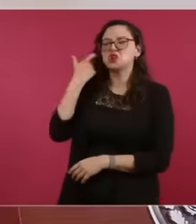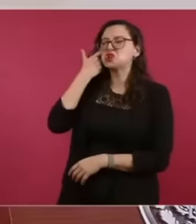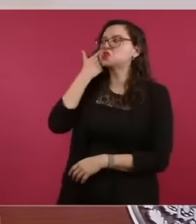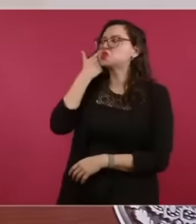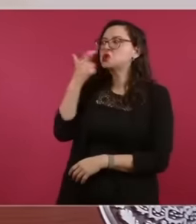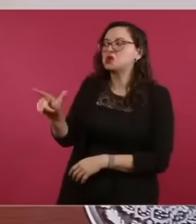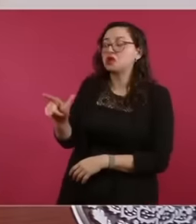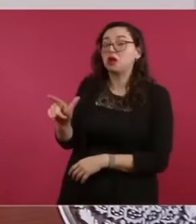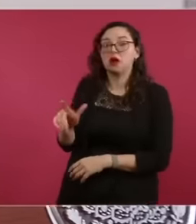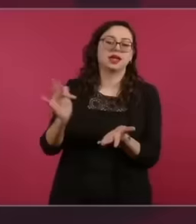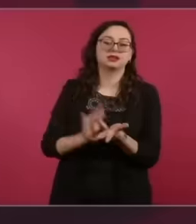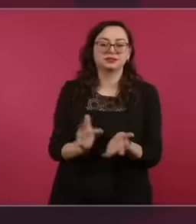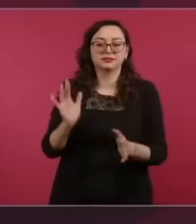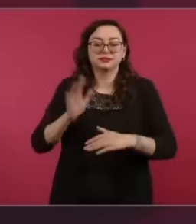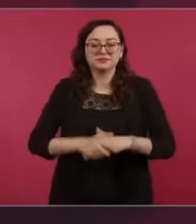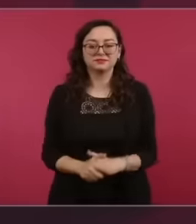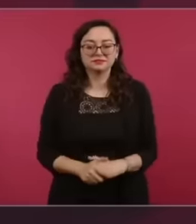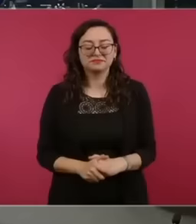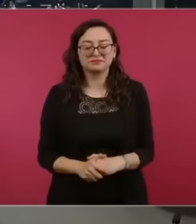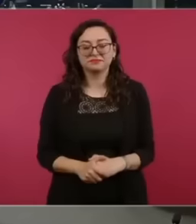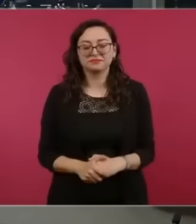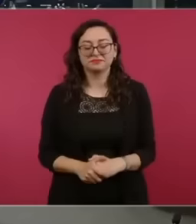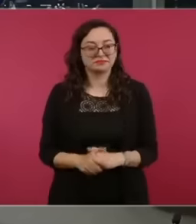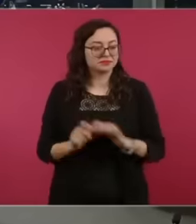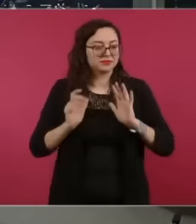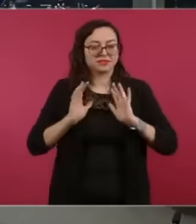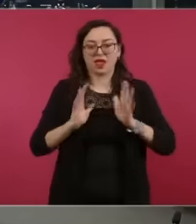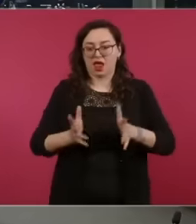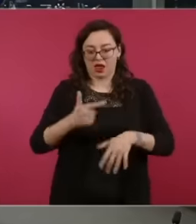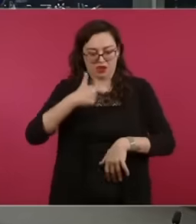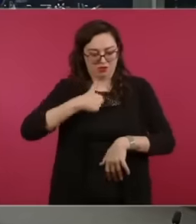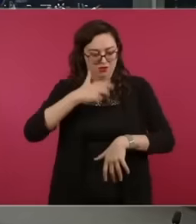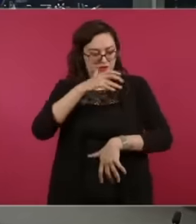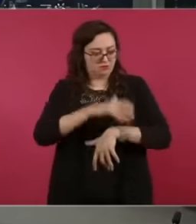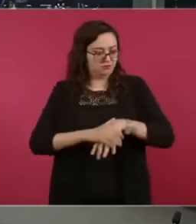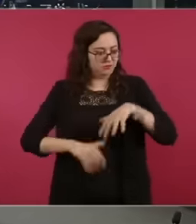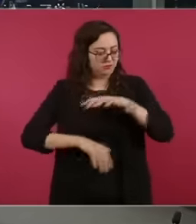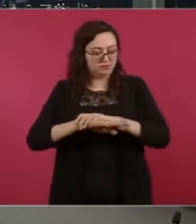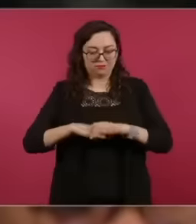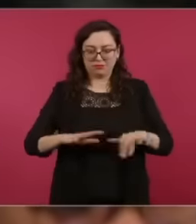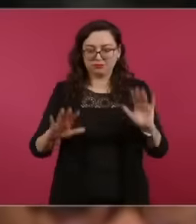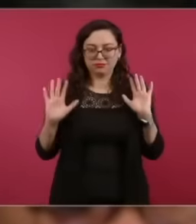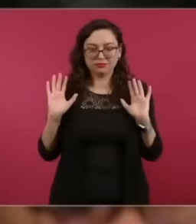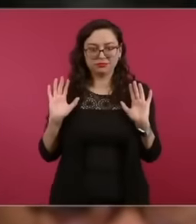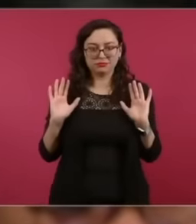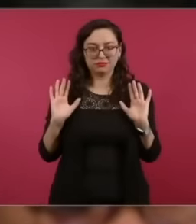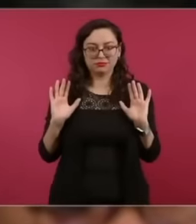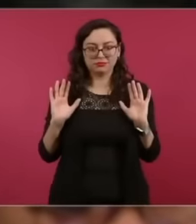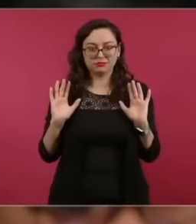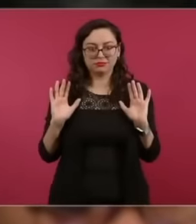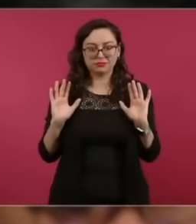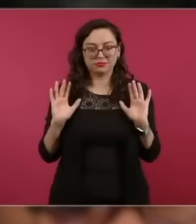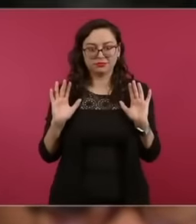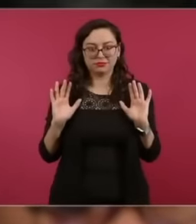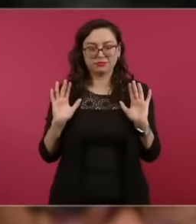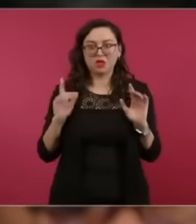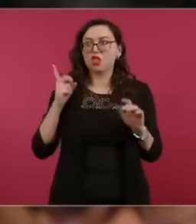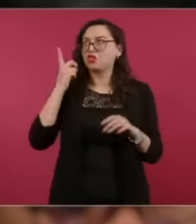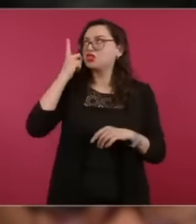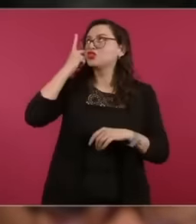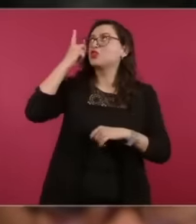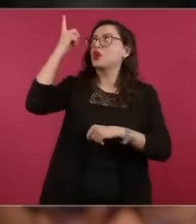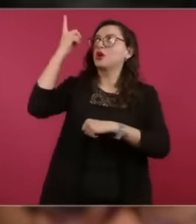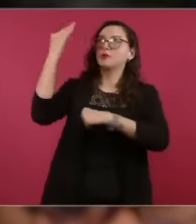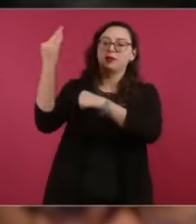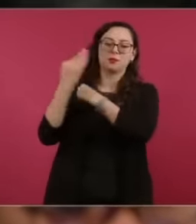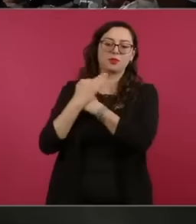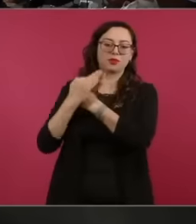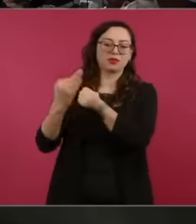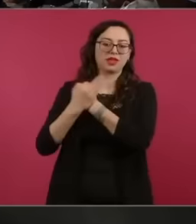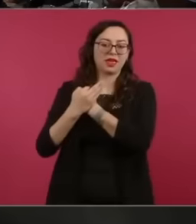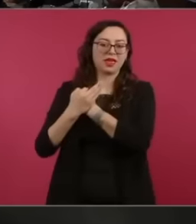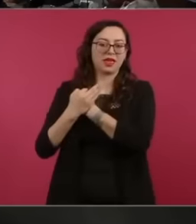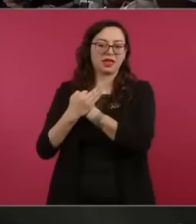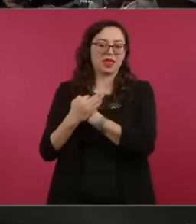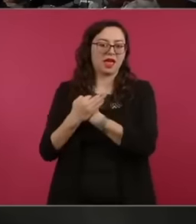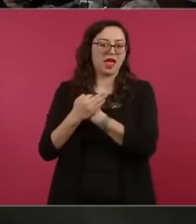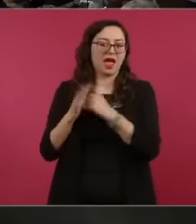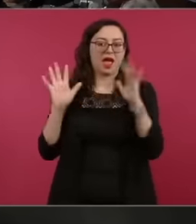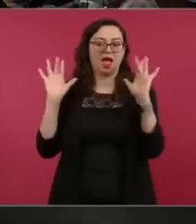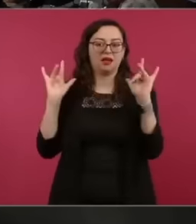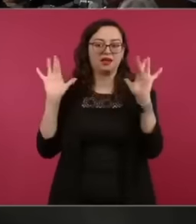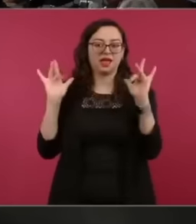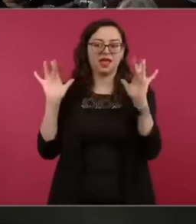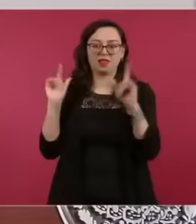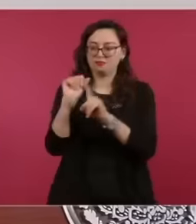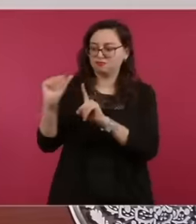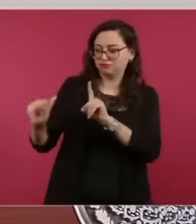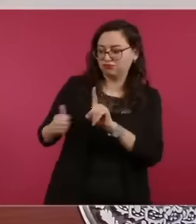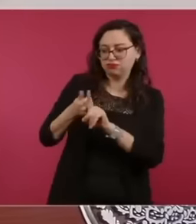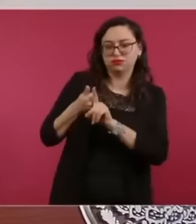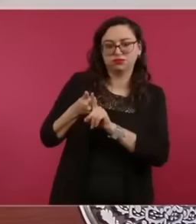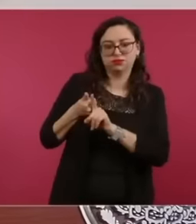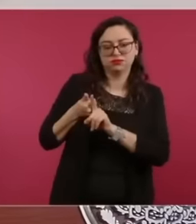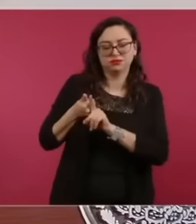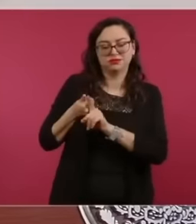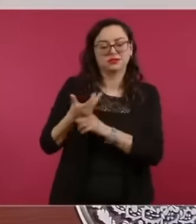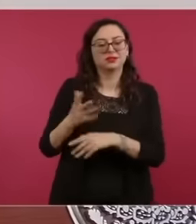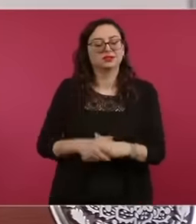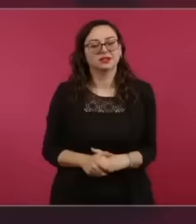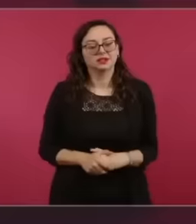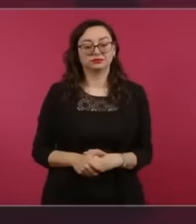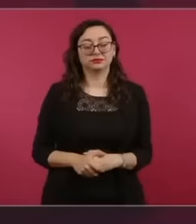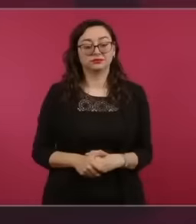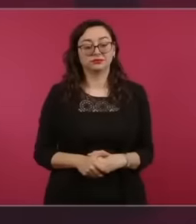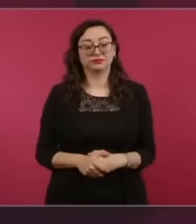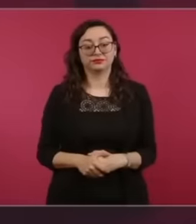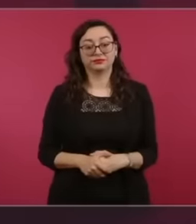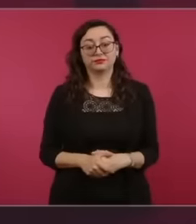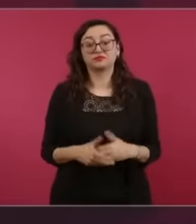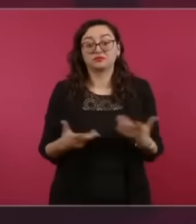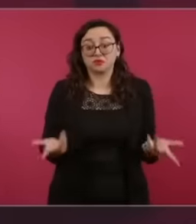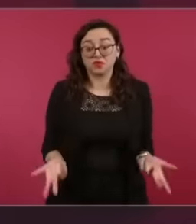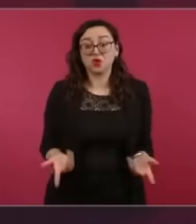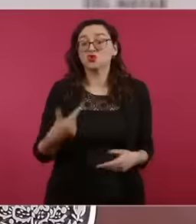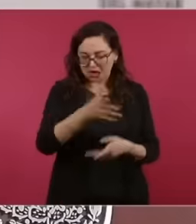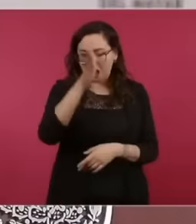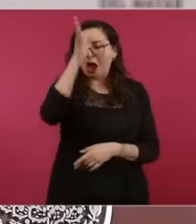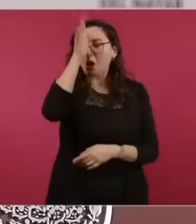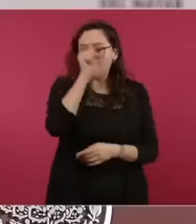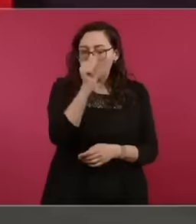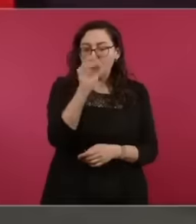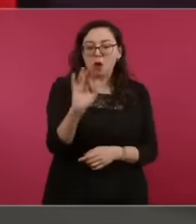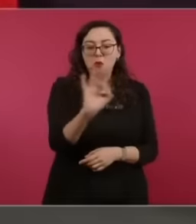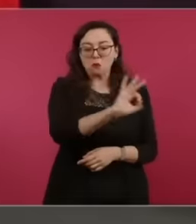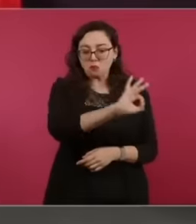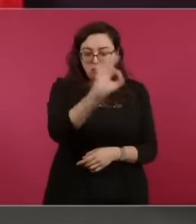exists, my guardian angel protects me because imagine, it is accepted. Álvaro